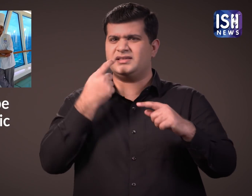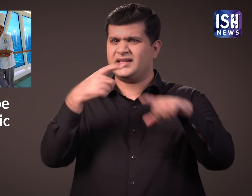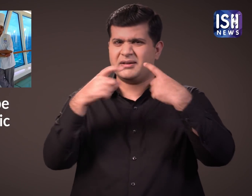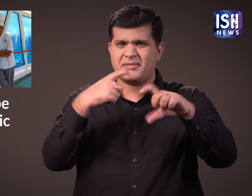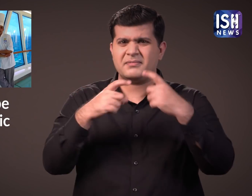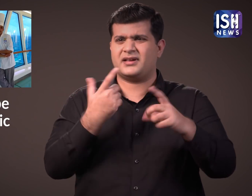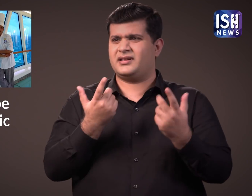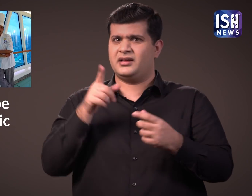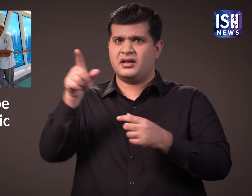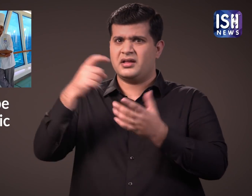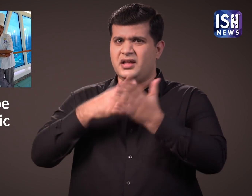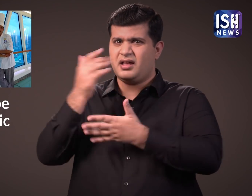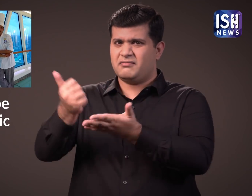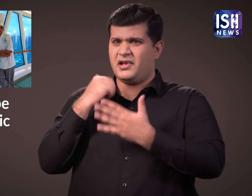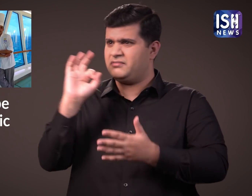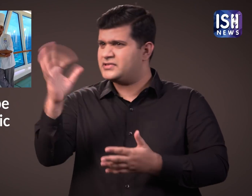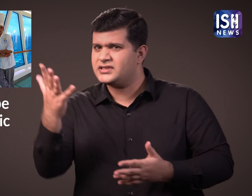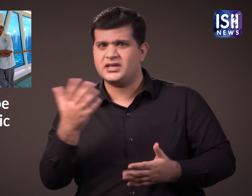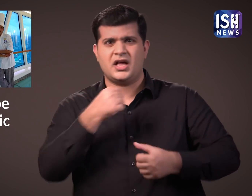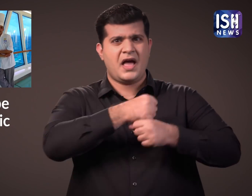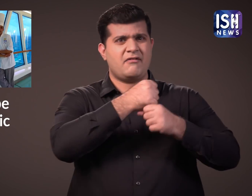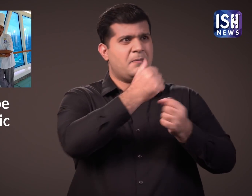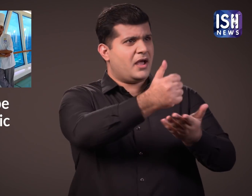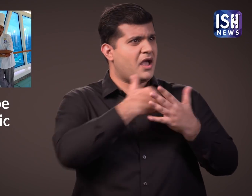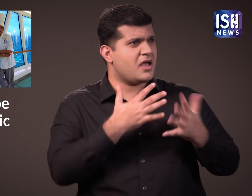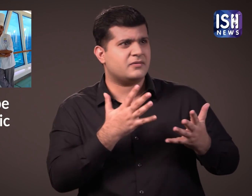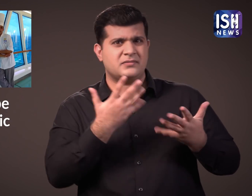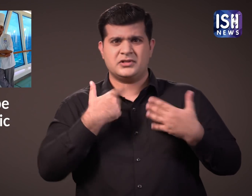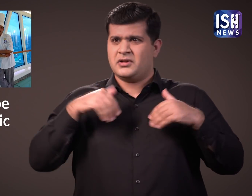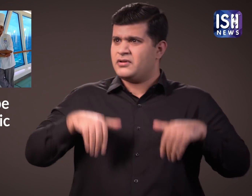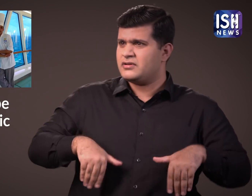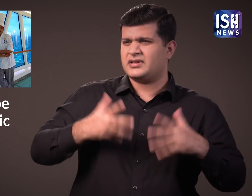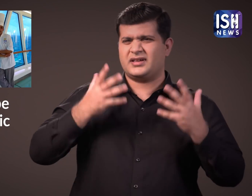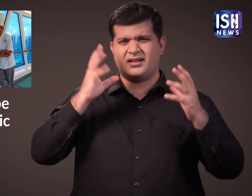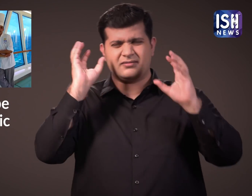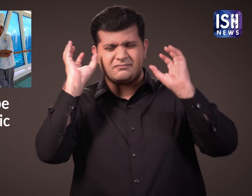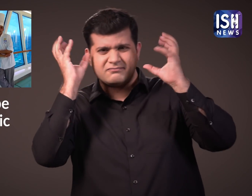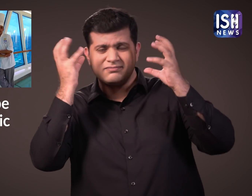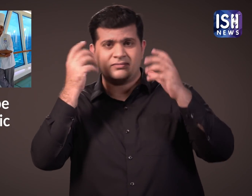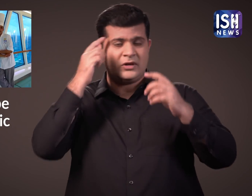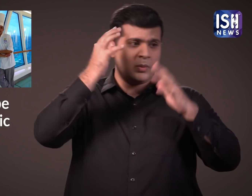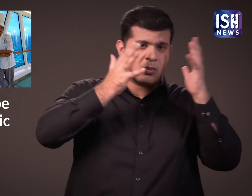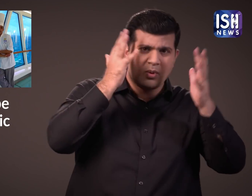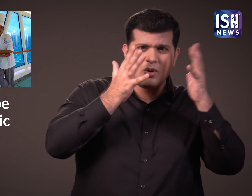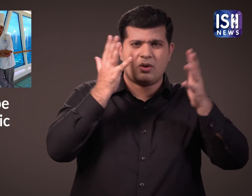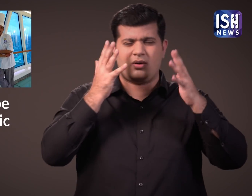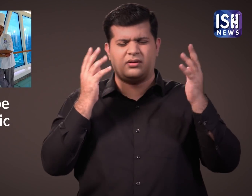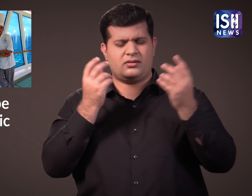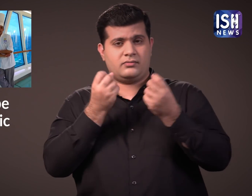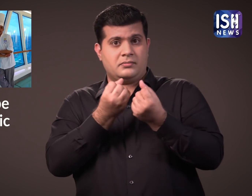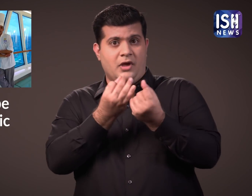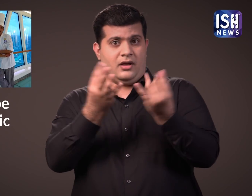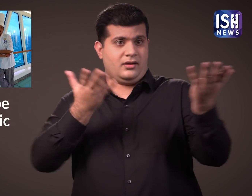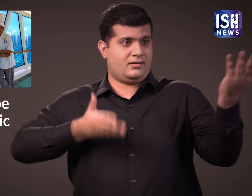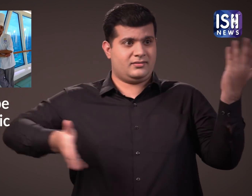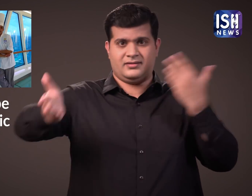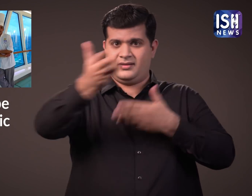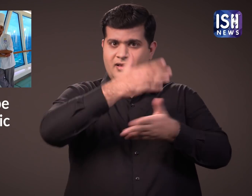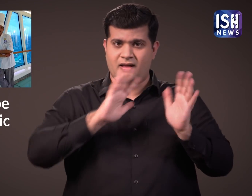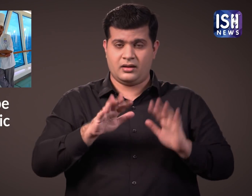Many even criticized the government and their relatives. People were upset as no one helped them.